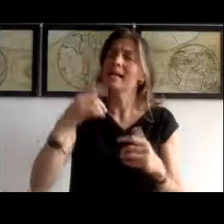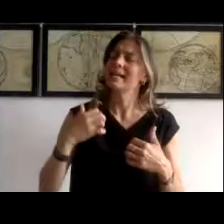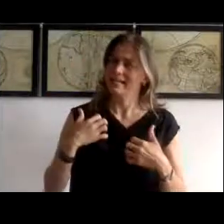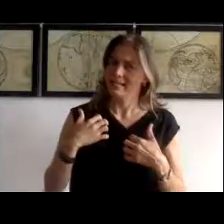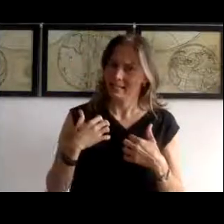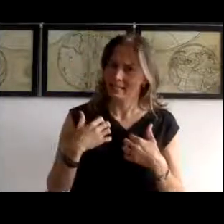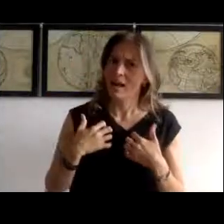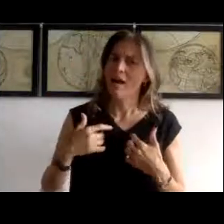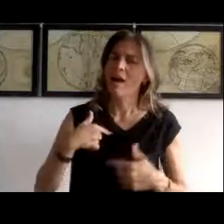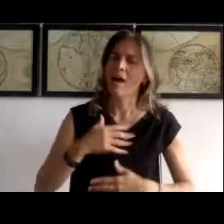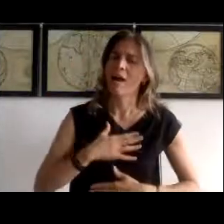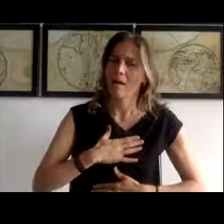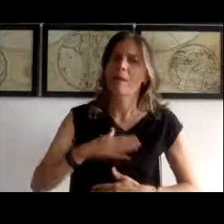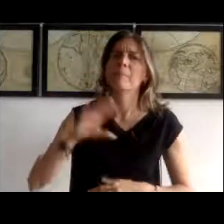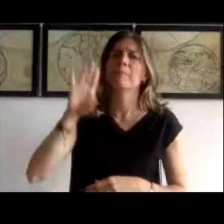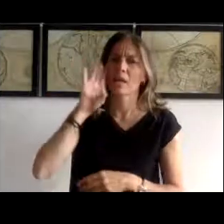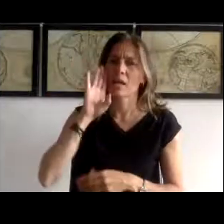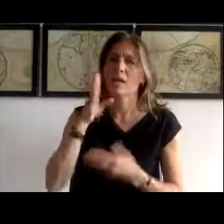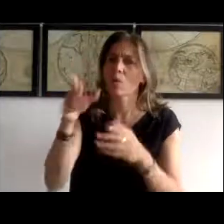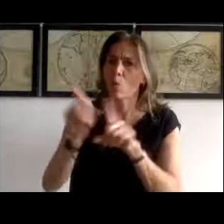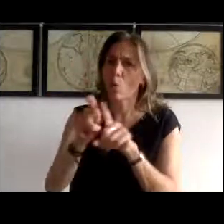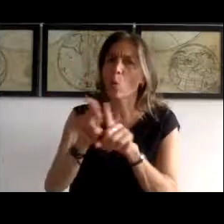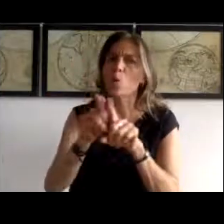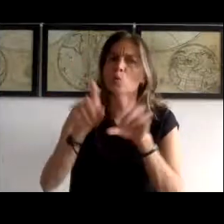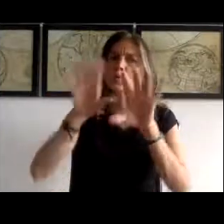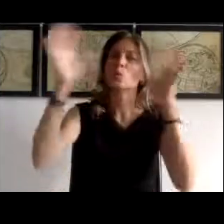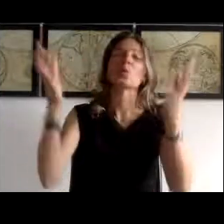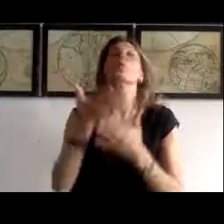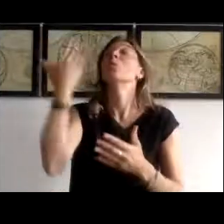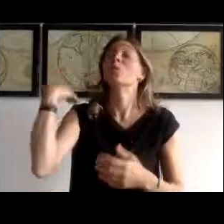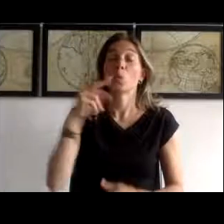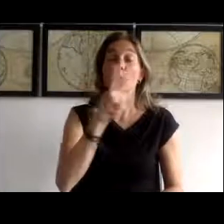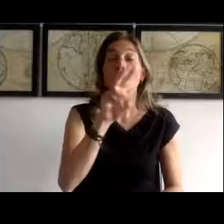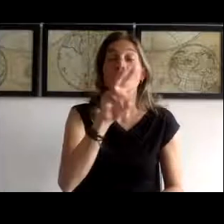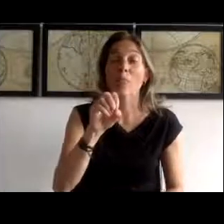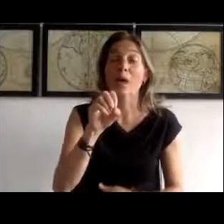At the same time, while we really propose continuity,